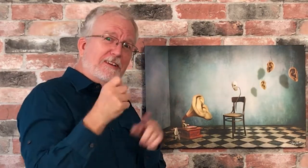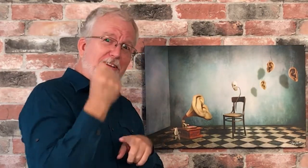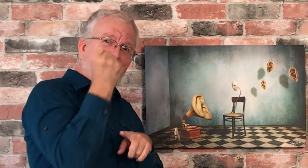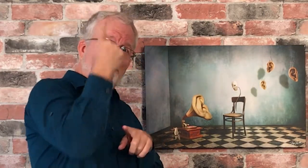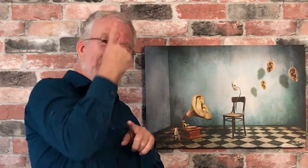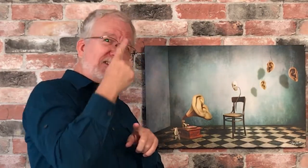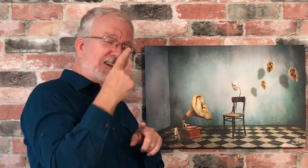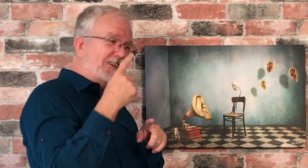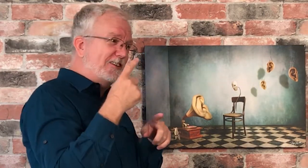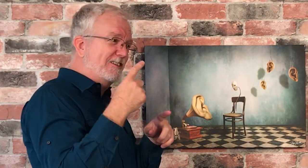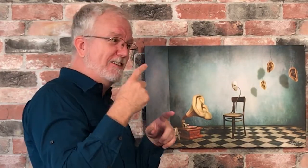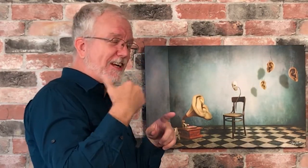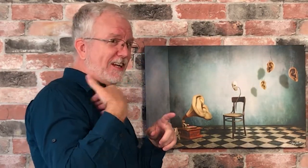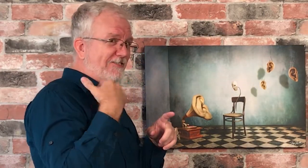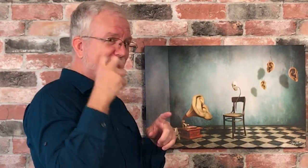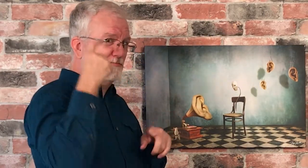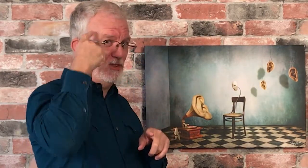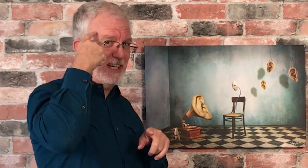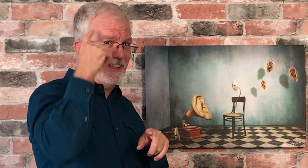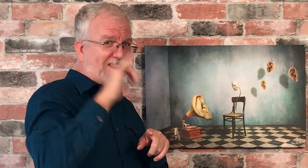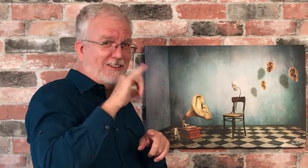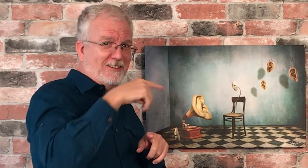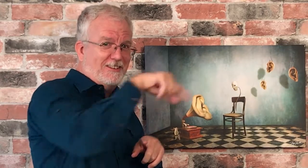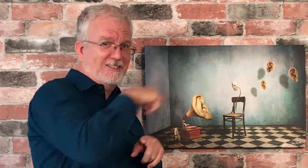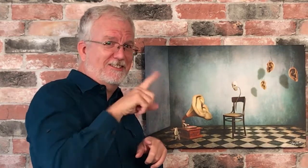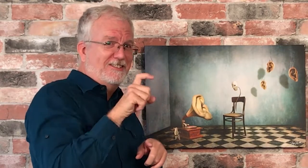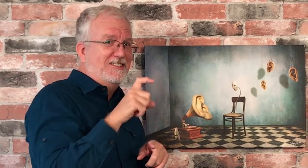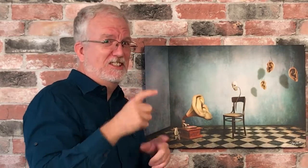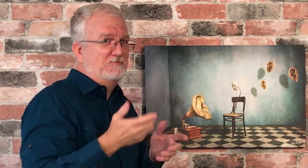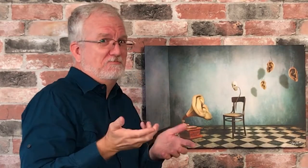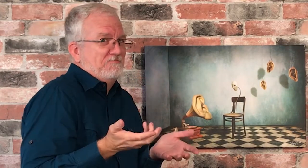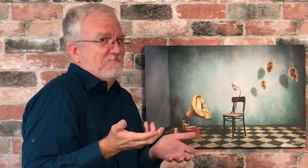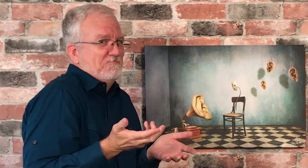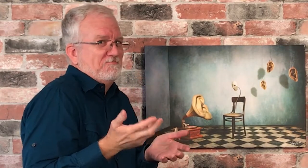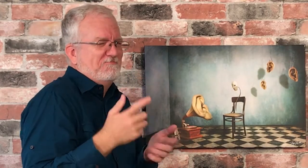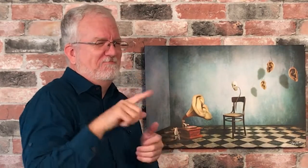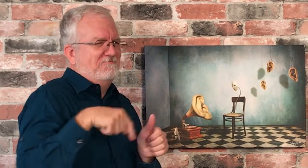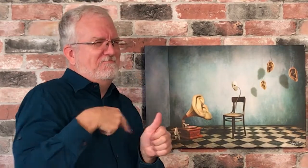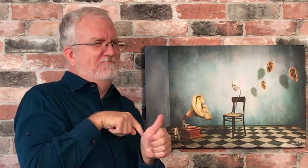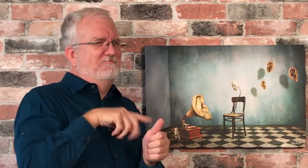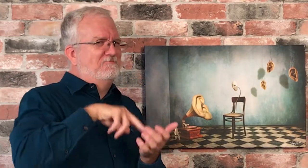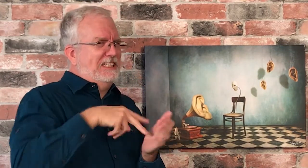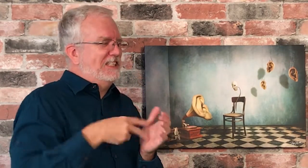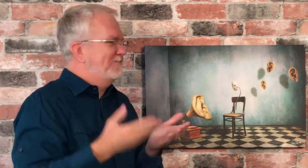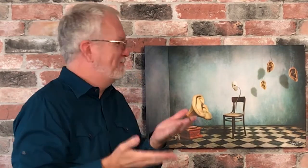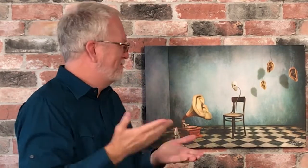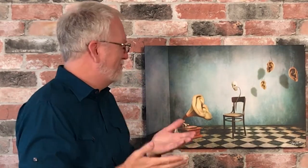everybody else to understand that it has a mind like them. Could that be another meaning?